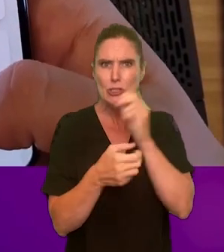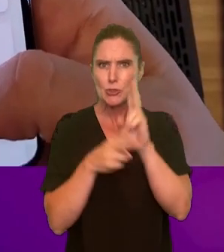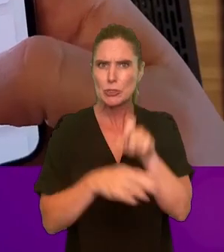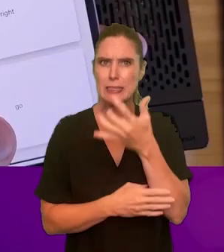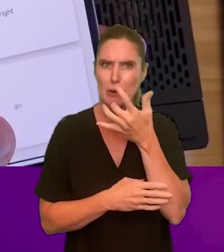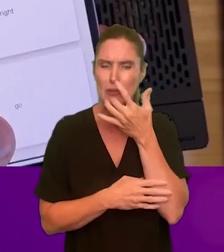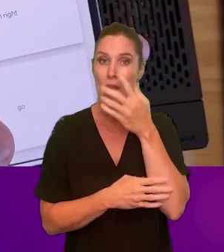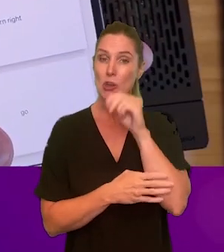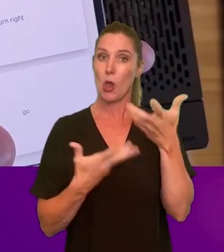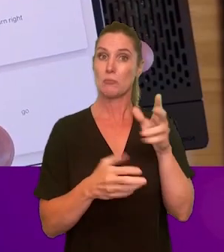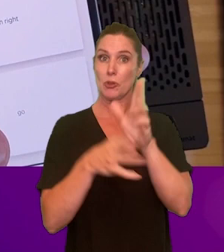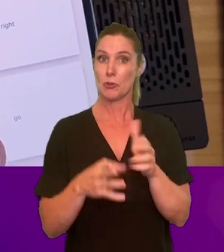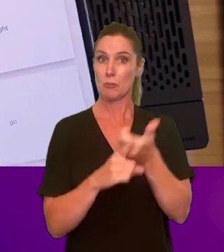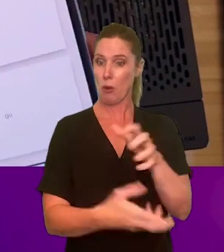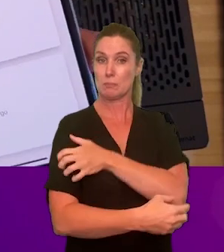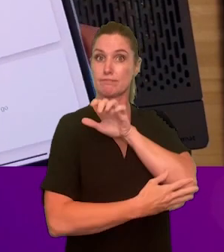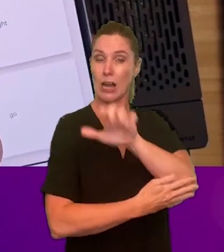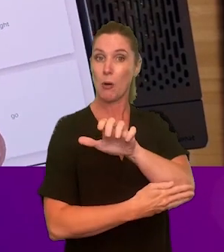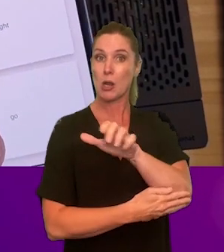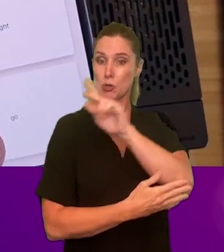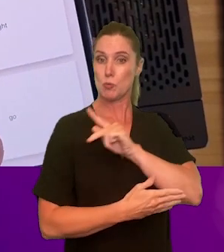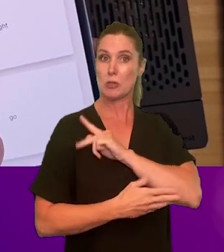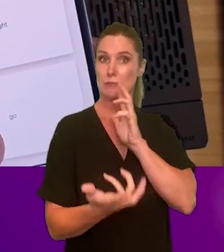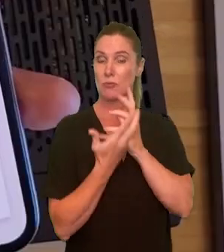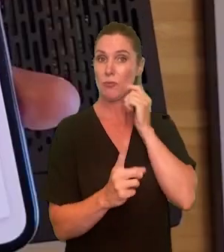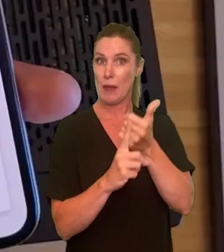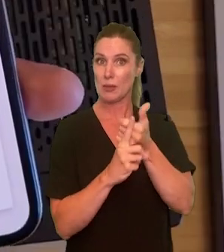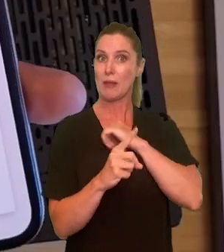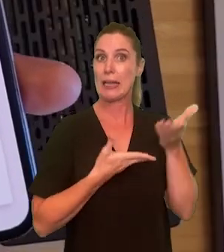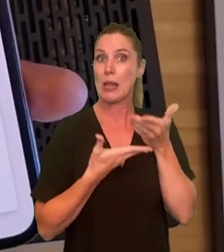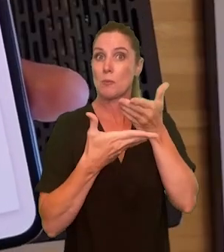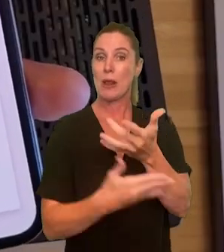They've already been empowered to do that for themselves and can bring those preferences and controls directly to your apps, games,